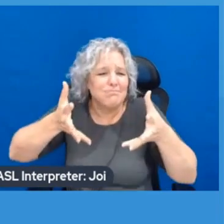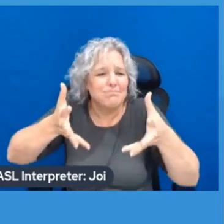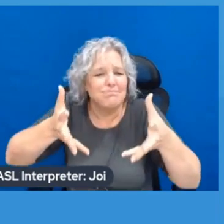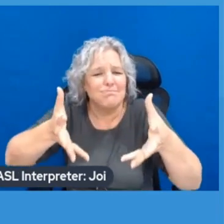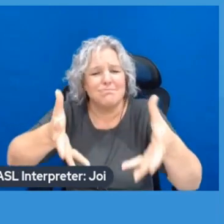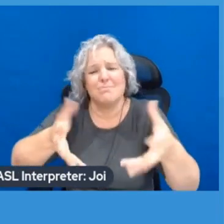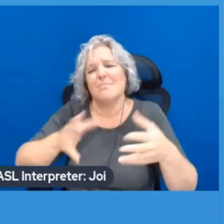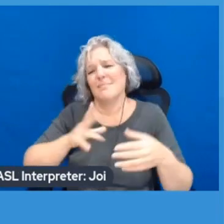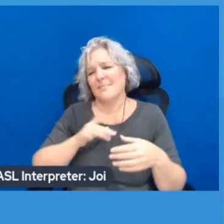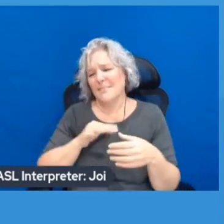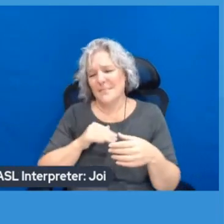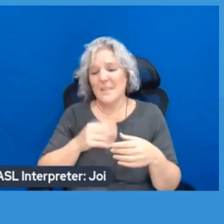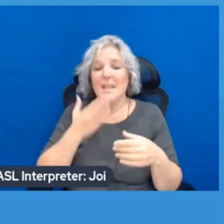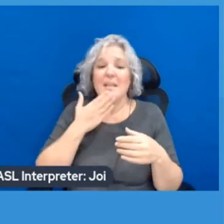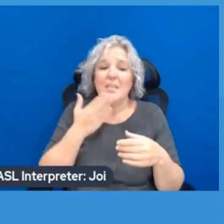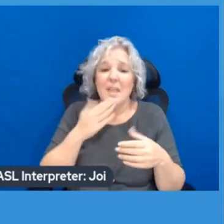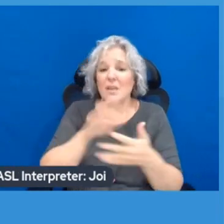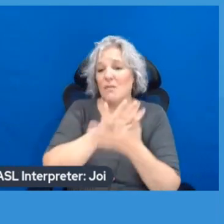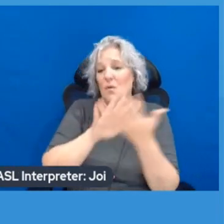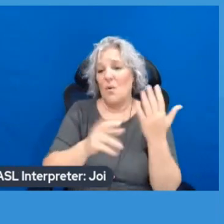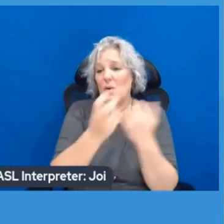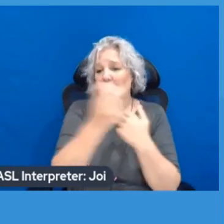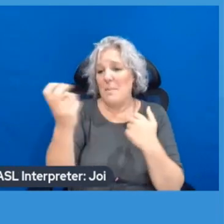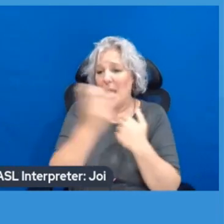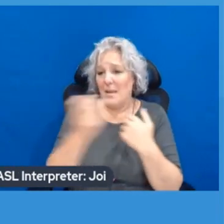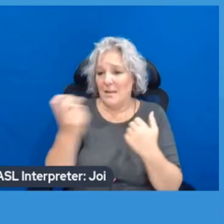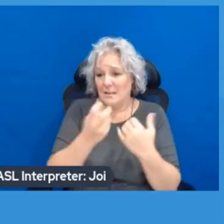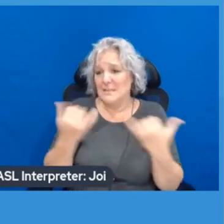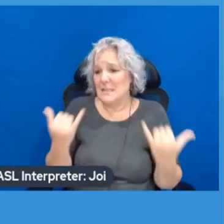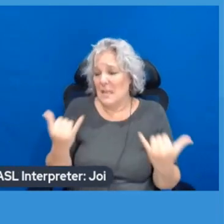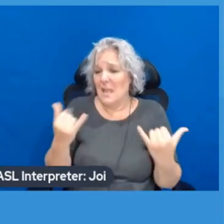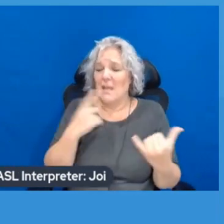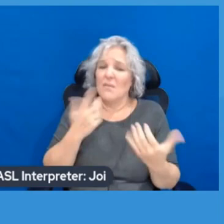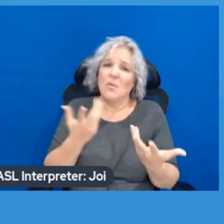and Sherri and Katie for sharing your inspirational,